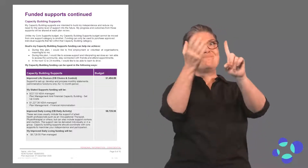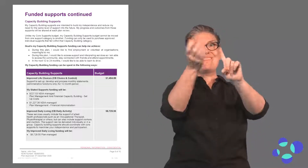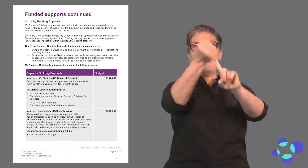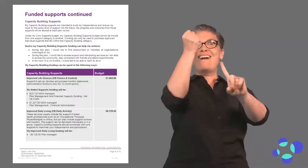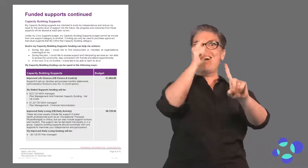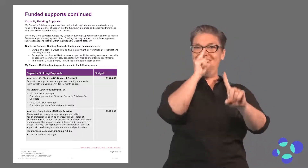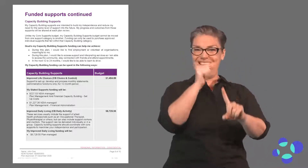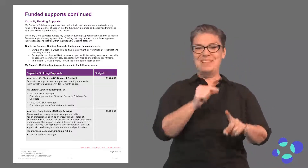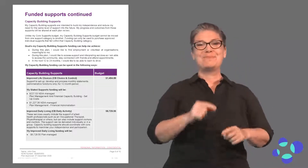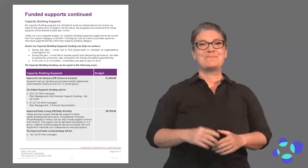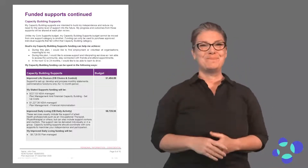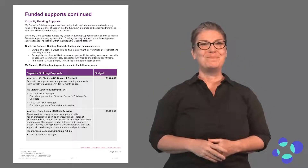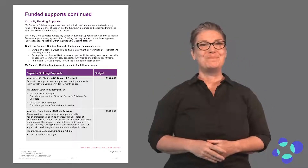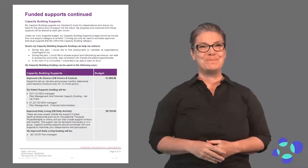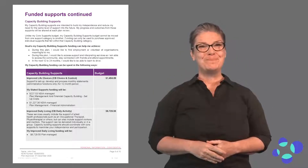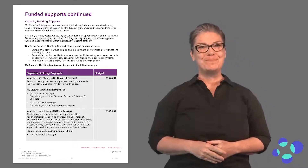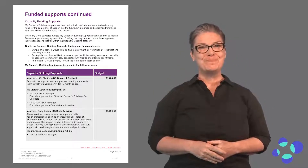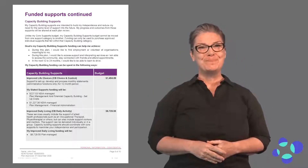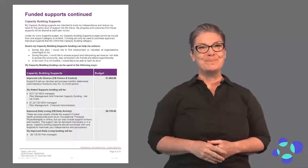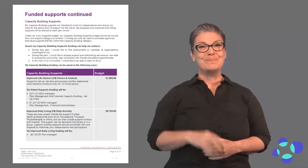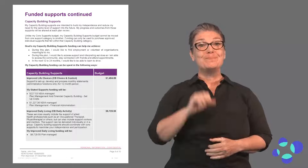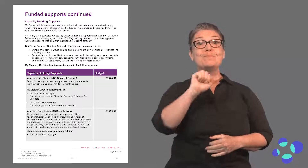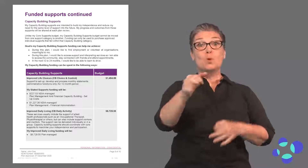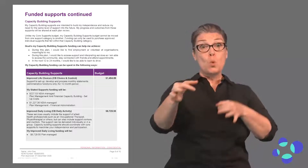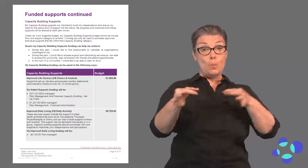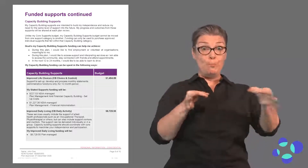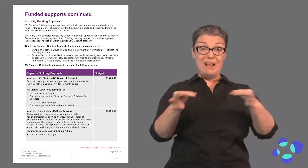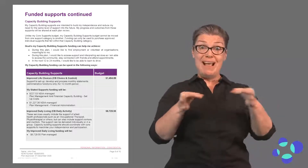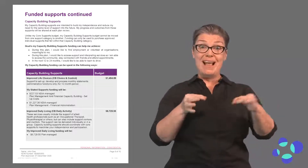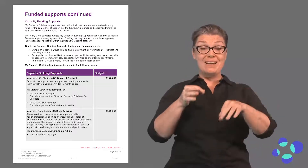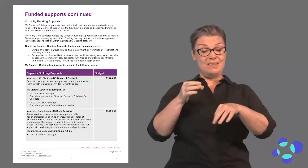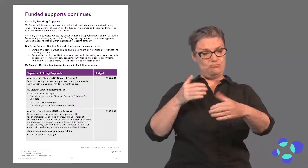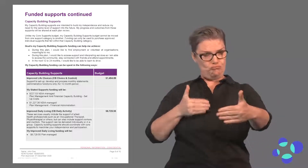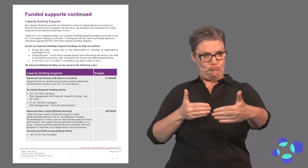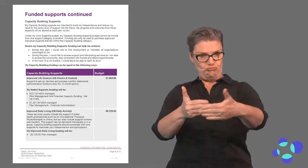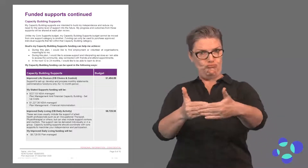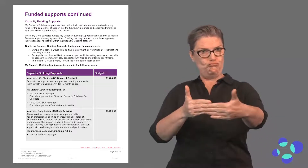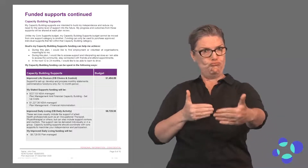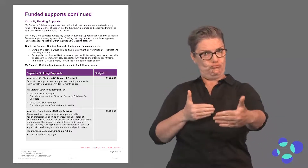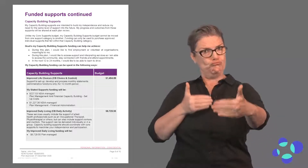are working in the appropriate way in order for you achieve your goals.